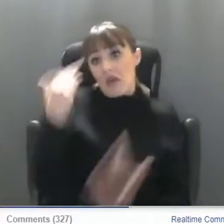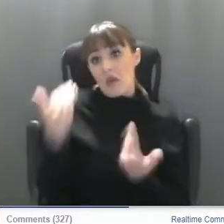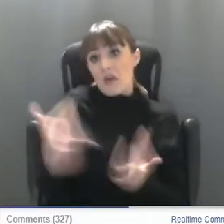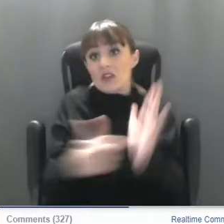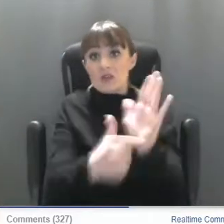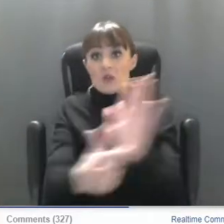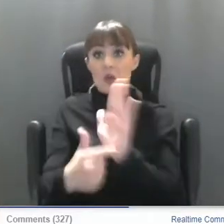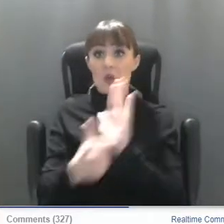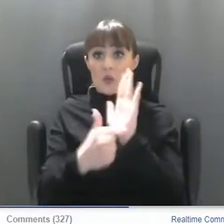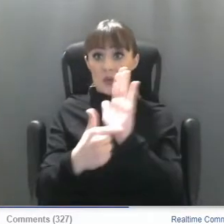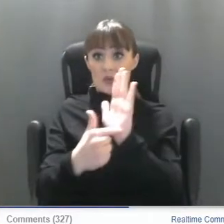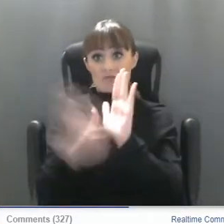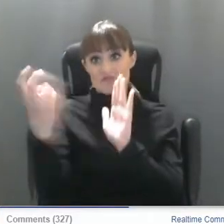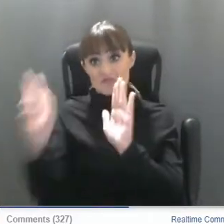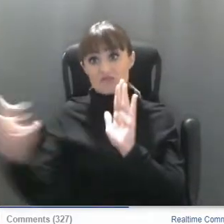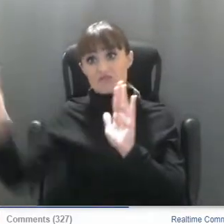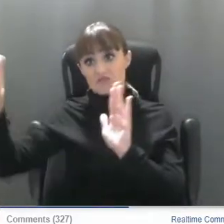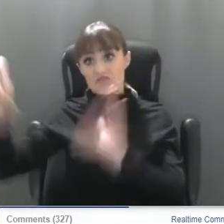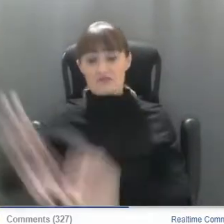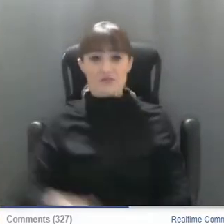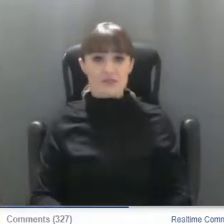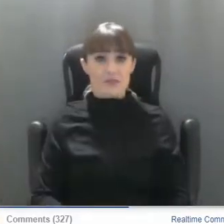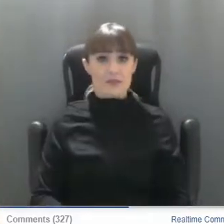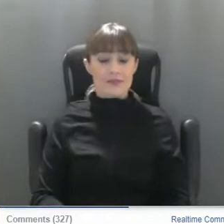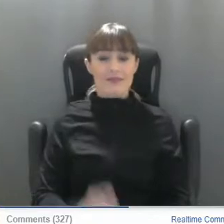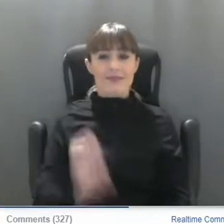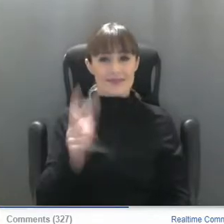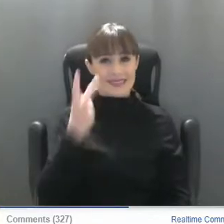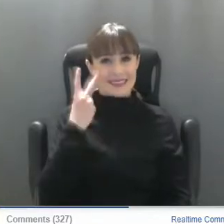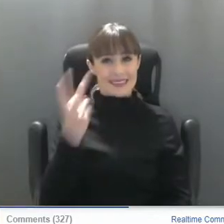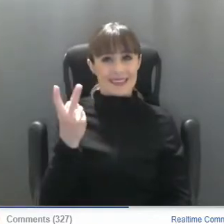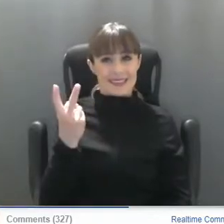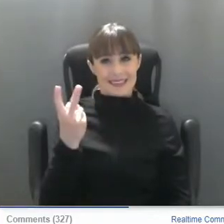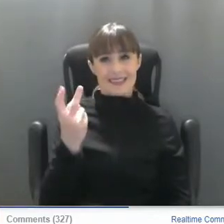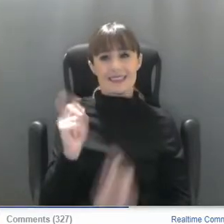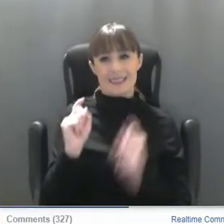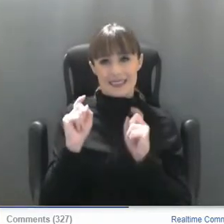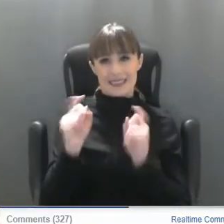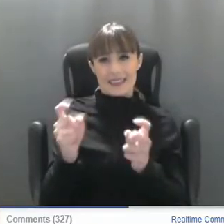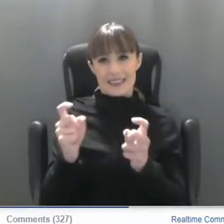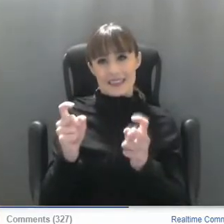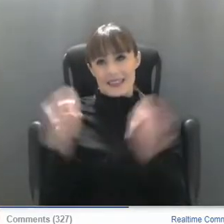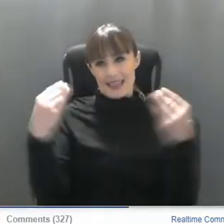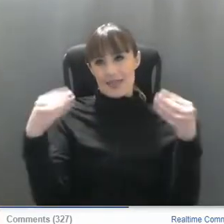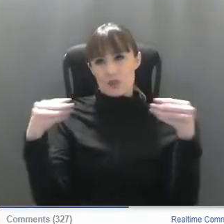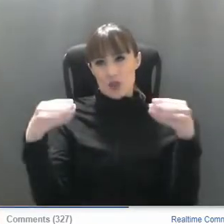So, you can see again, that's where the gift shop kiosk was. And then as we come down